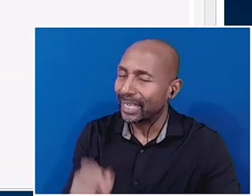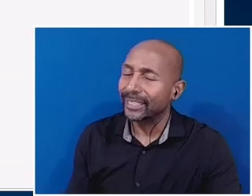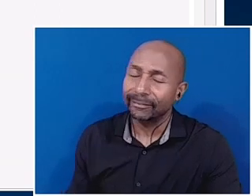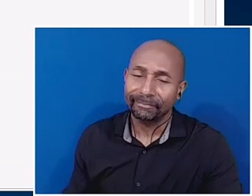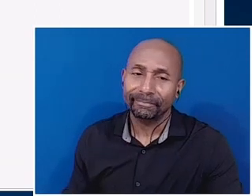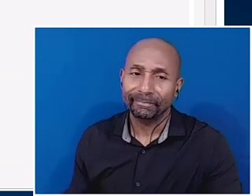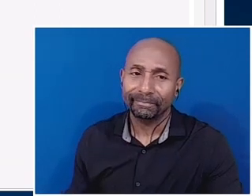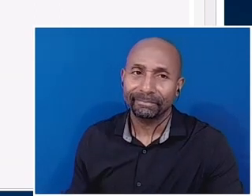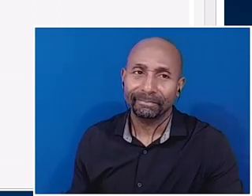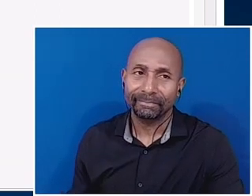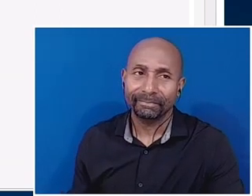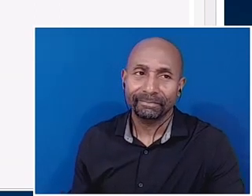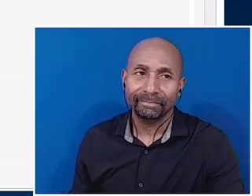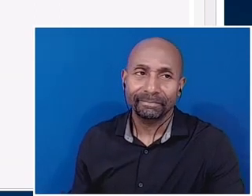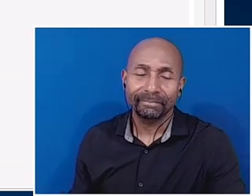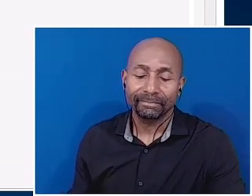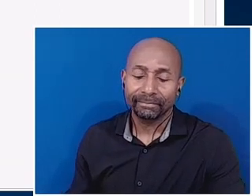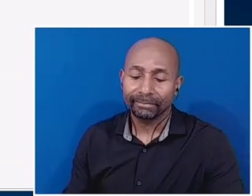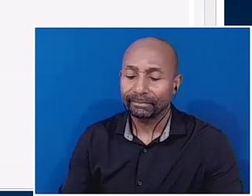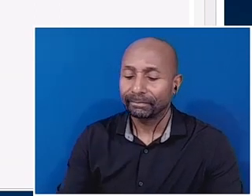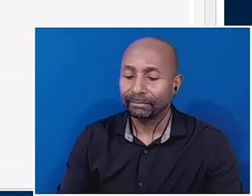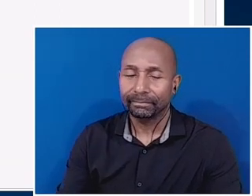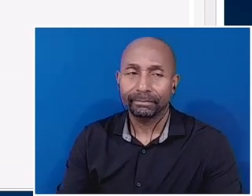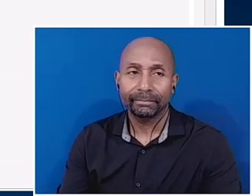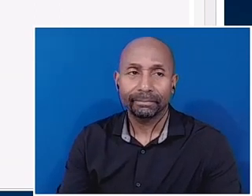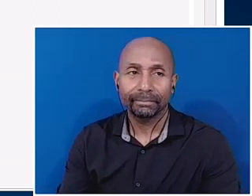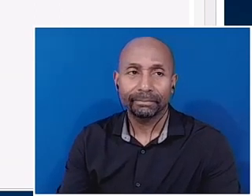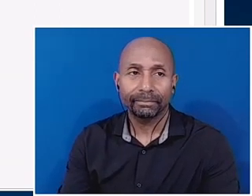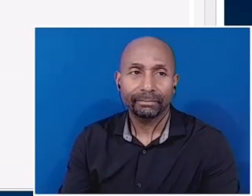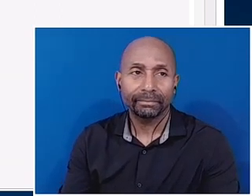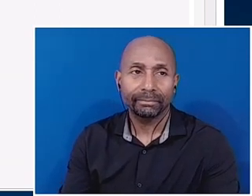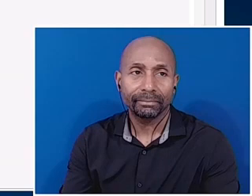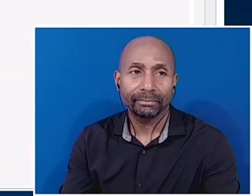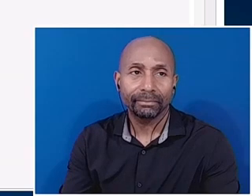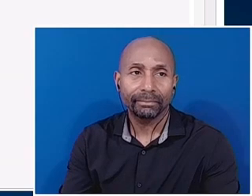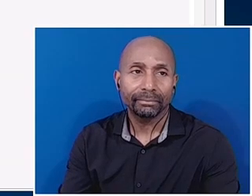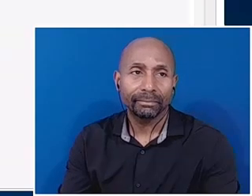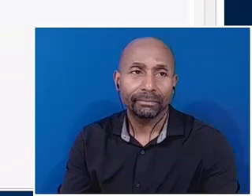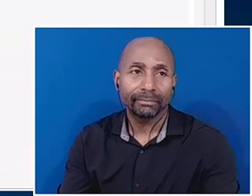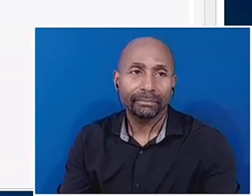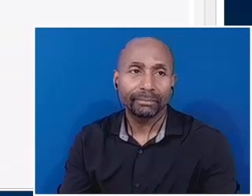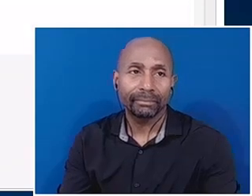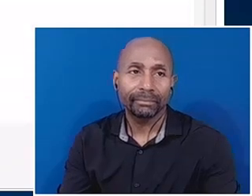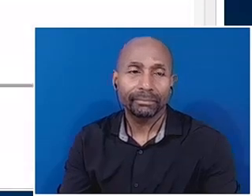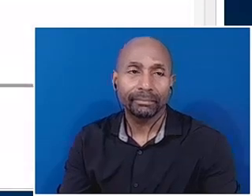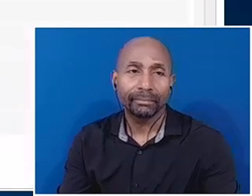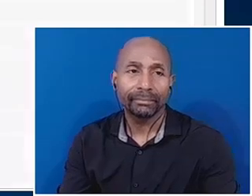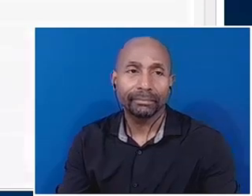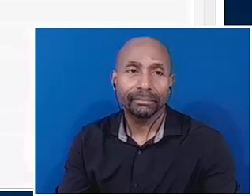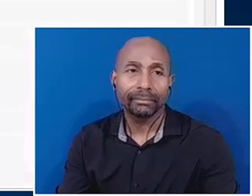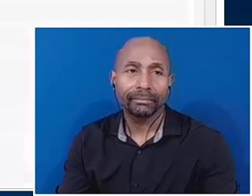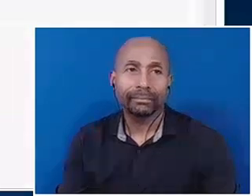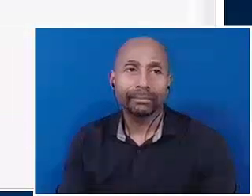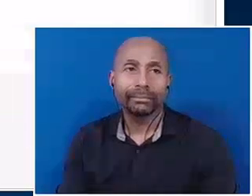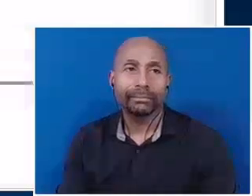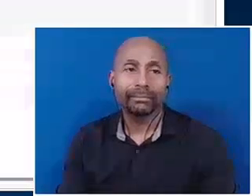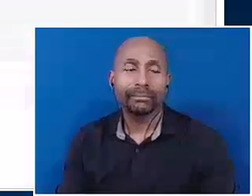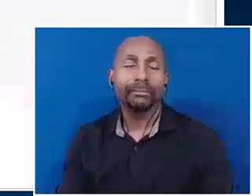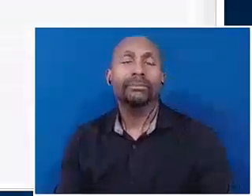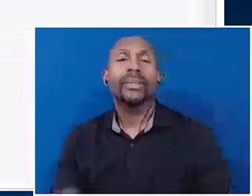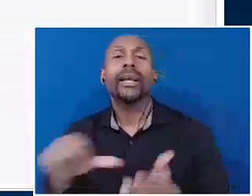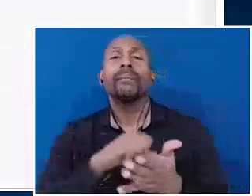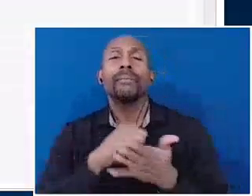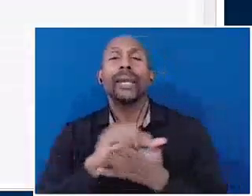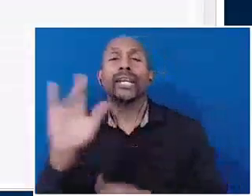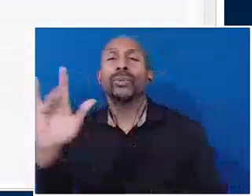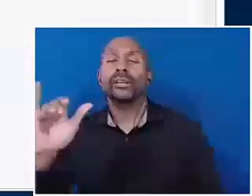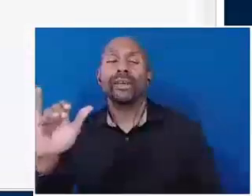So if you can go to page 25 and go up to